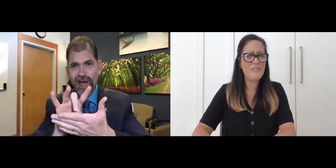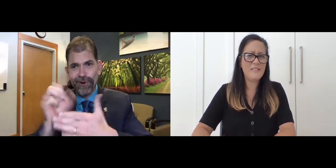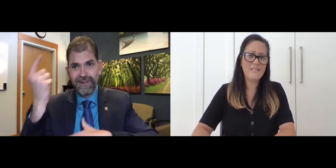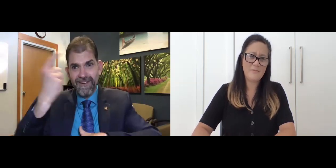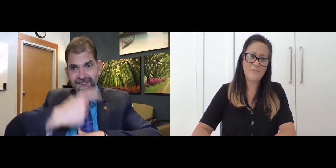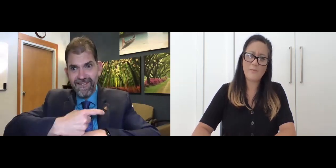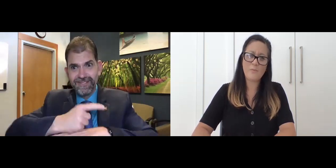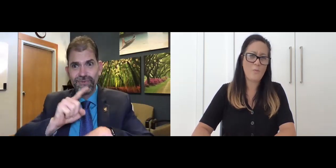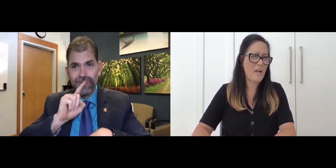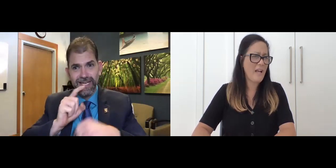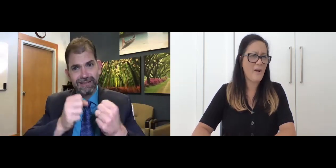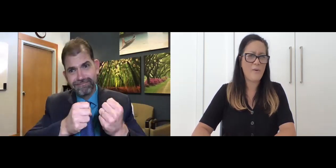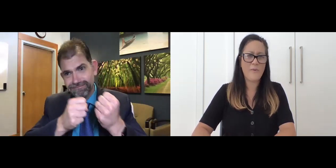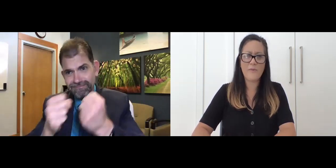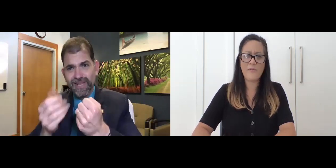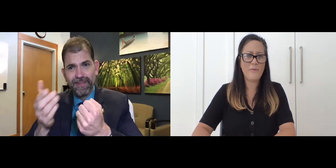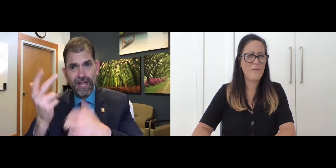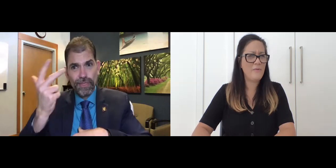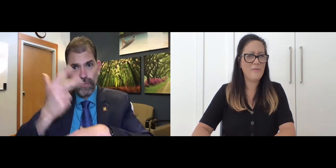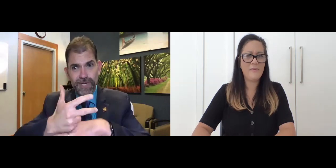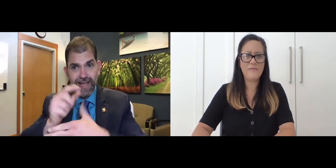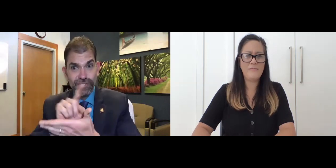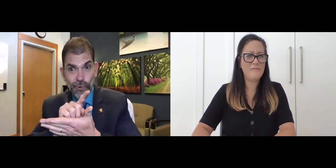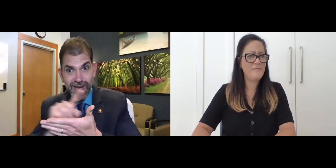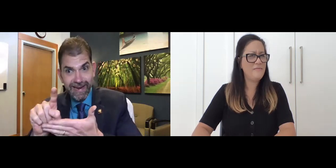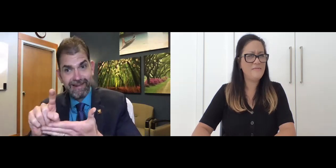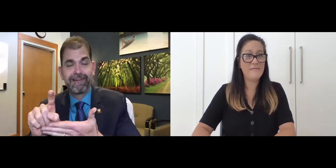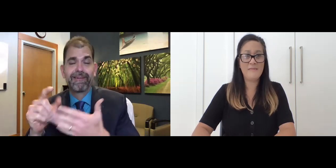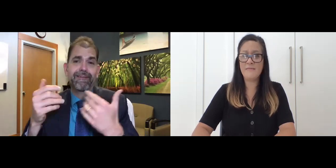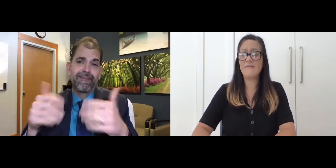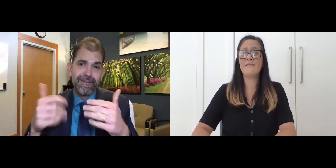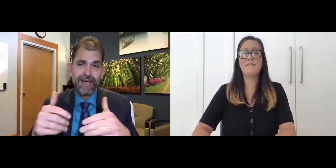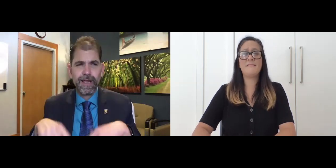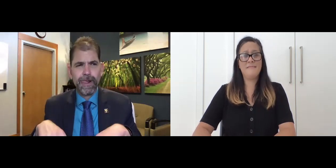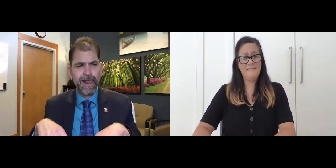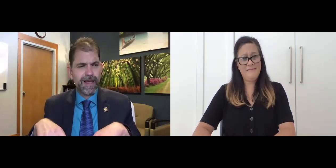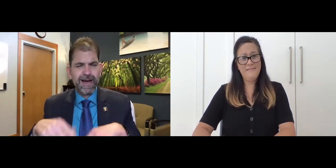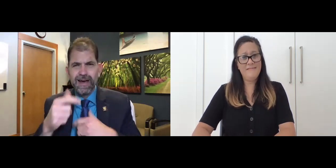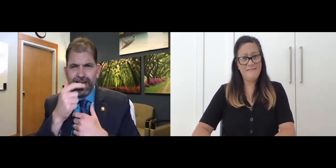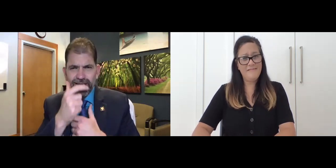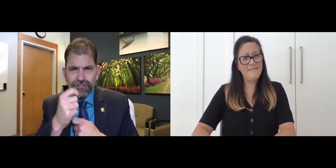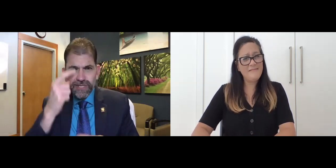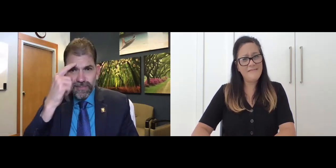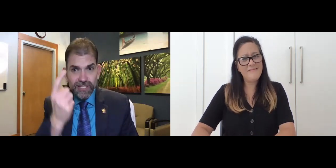day, eight hours driving there getting the speech therapy and that was